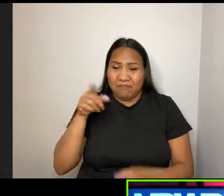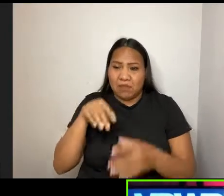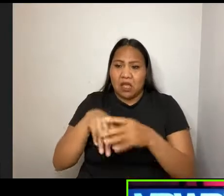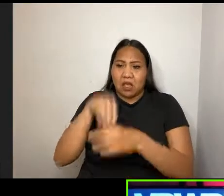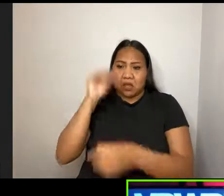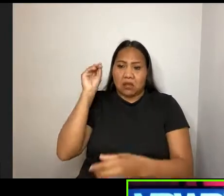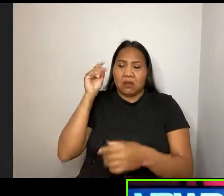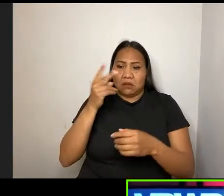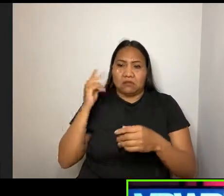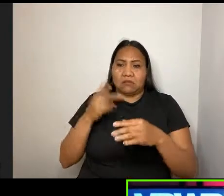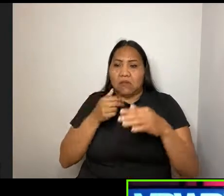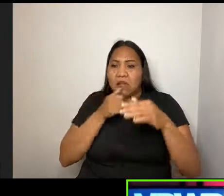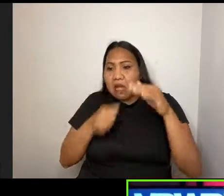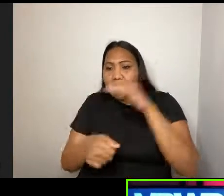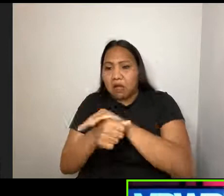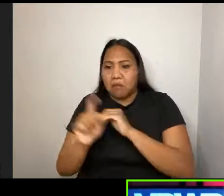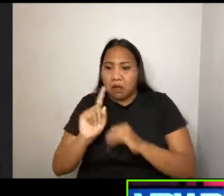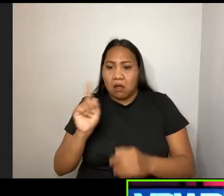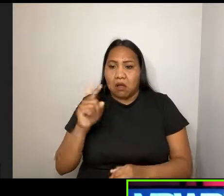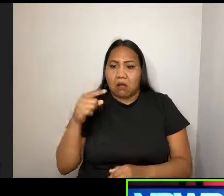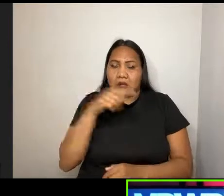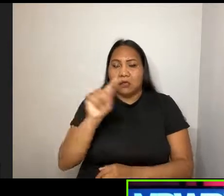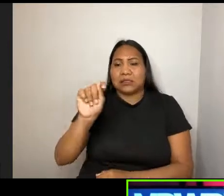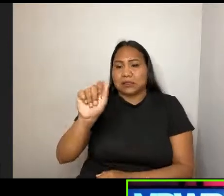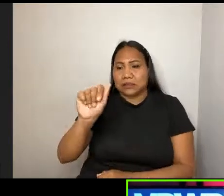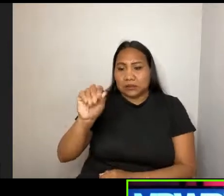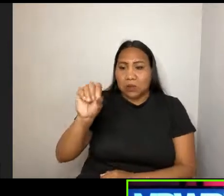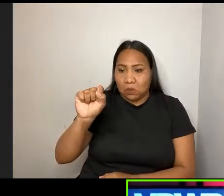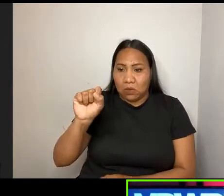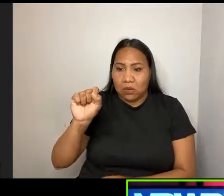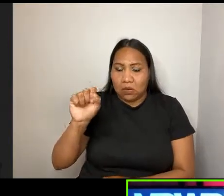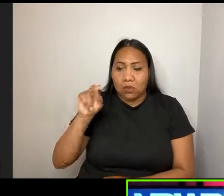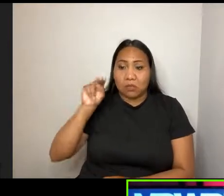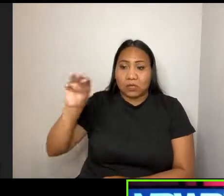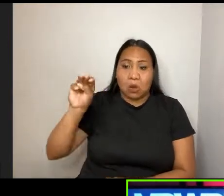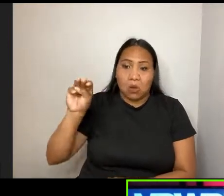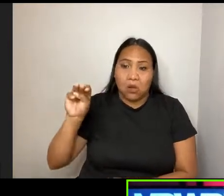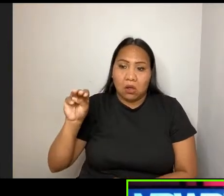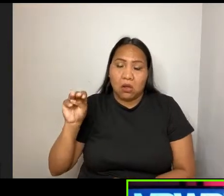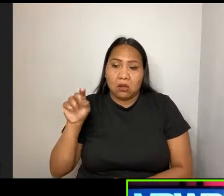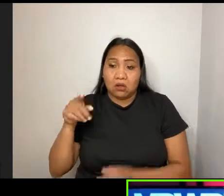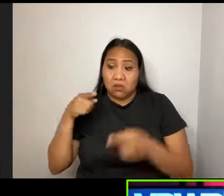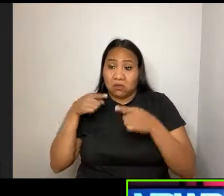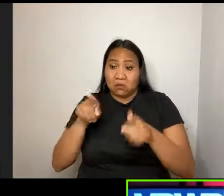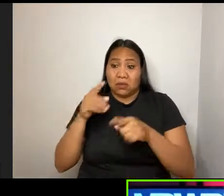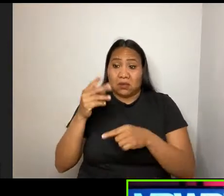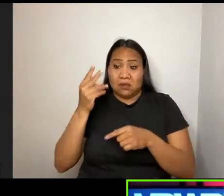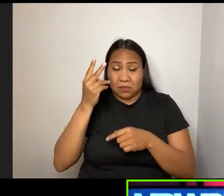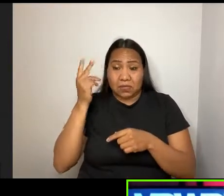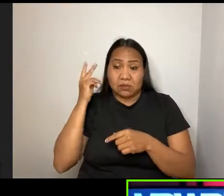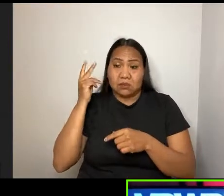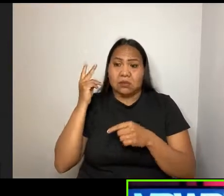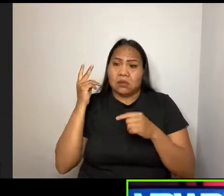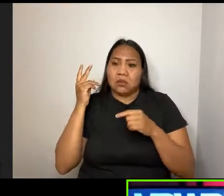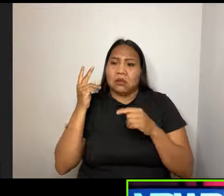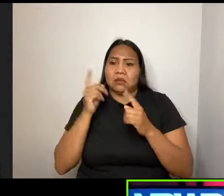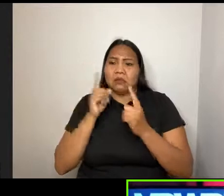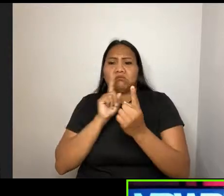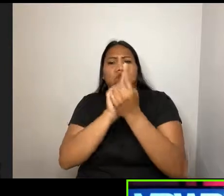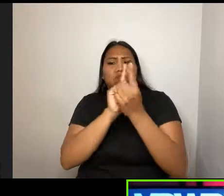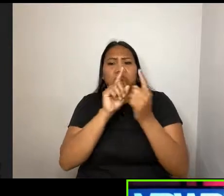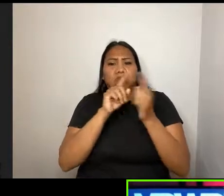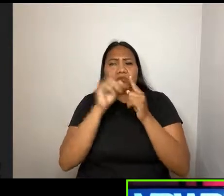You see the ancestors spoke to him while in prison and said you must recover our history and you must